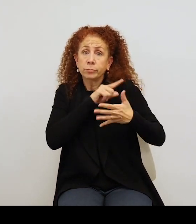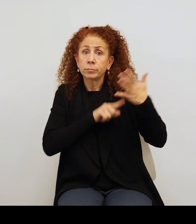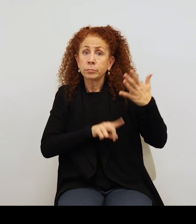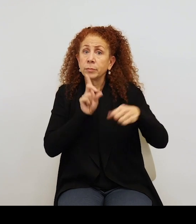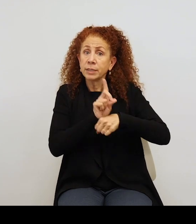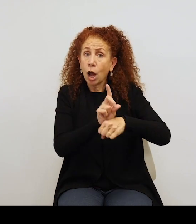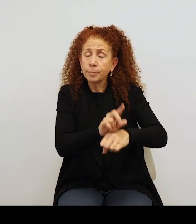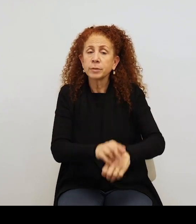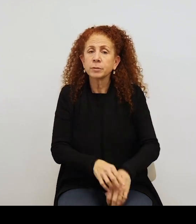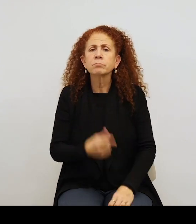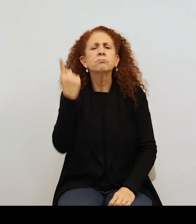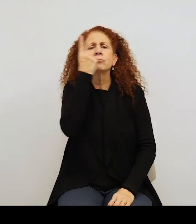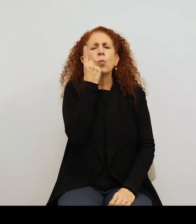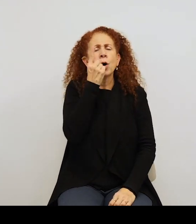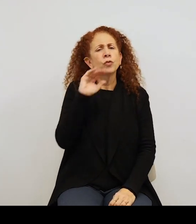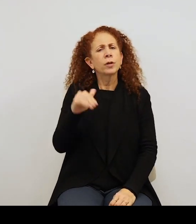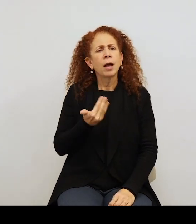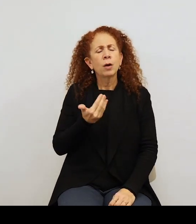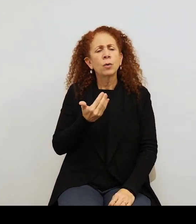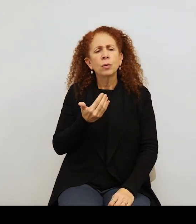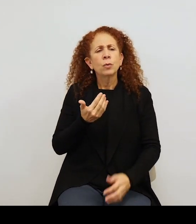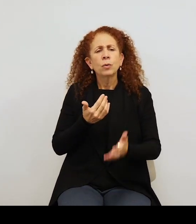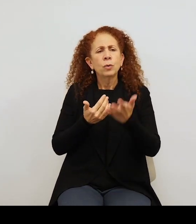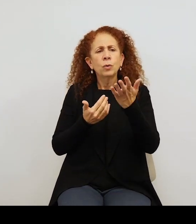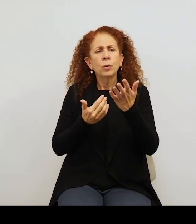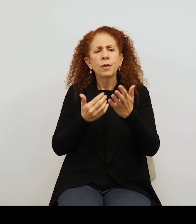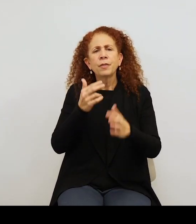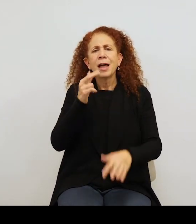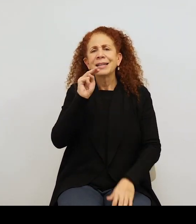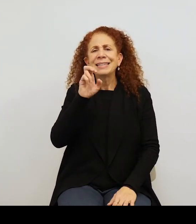And I'm just wondering about the kind of neoliberal thinking